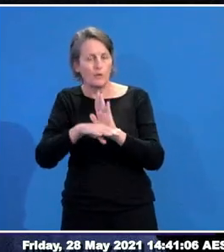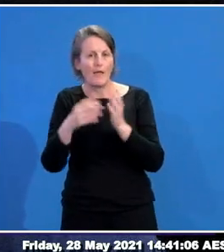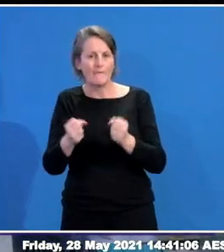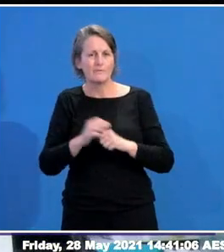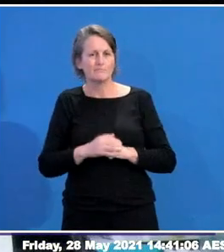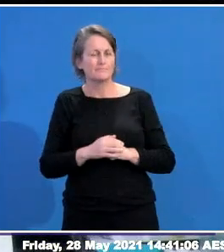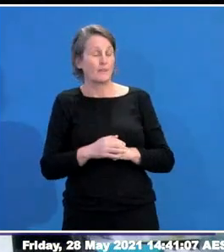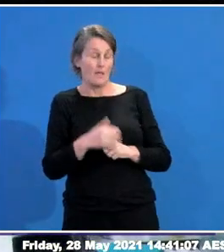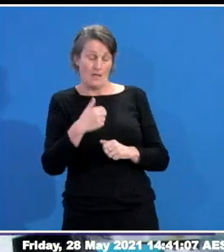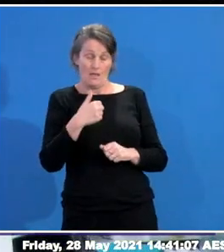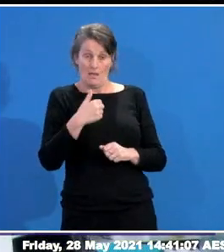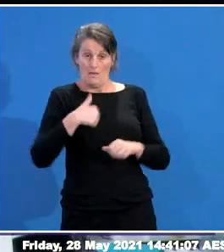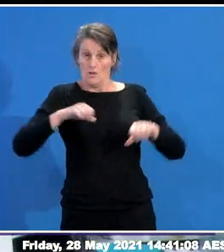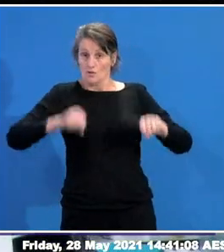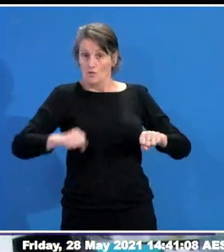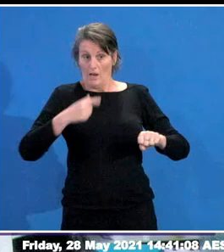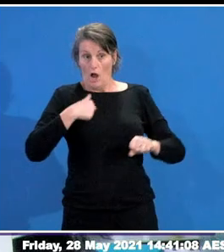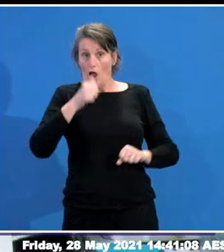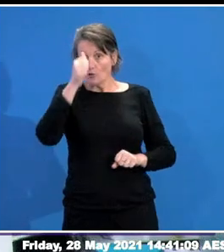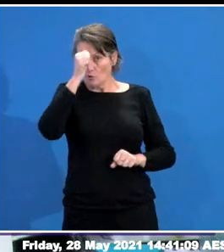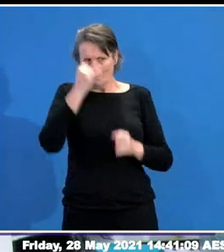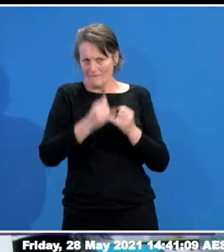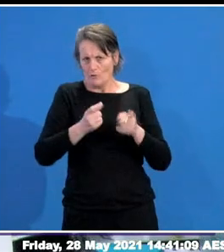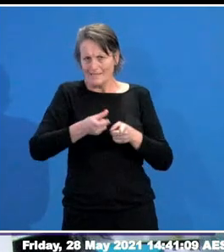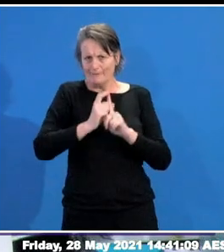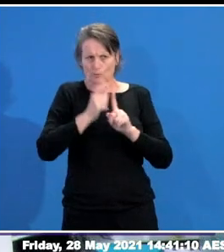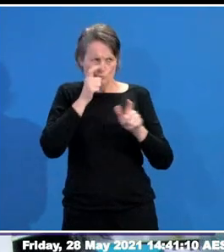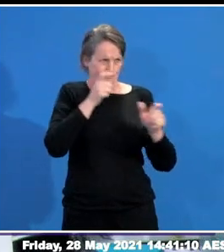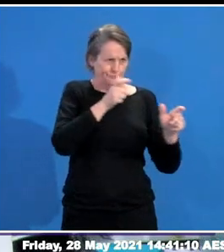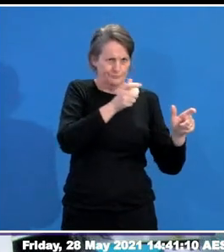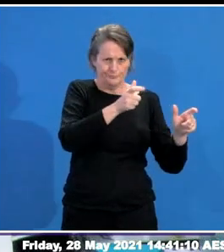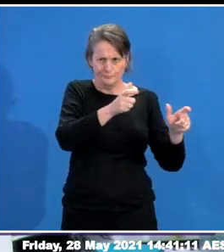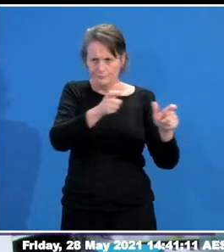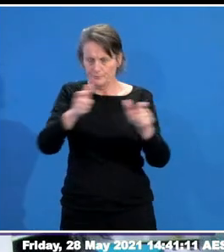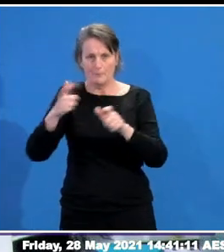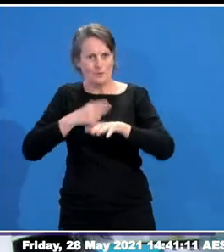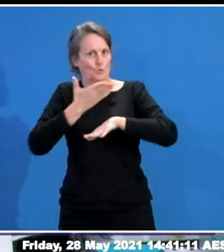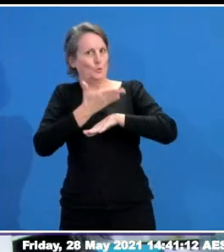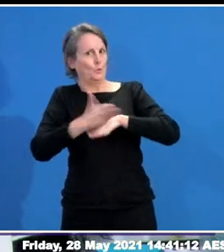I don't underestimate the difficulties in making a new system work